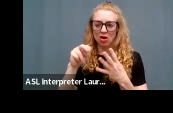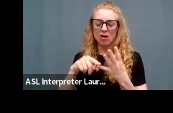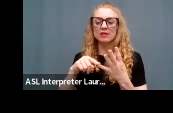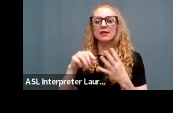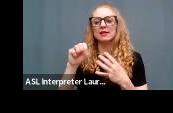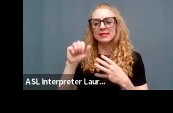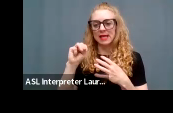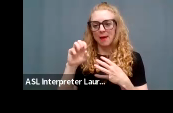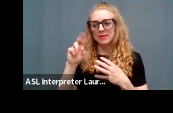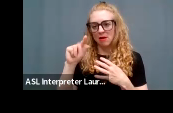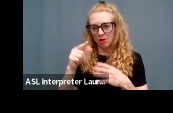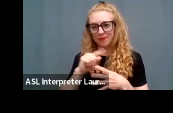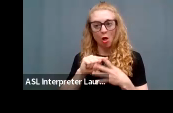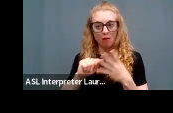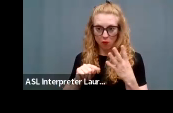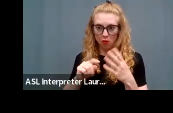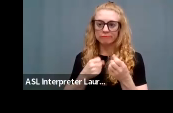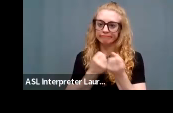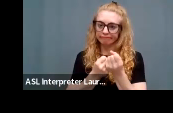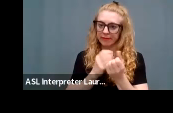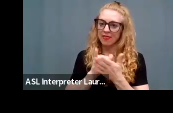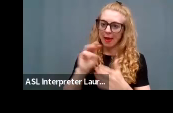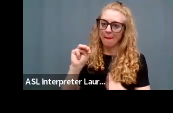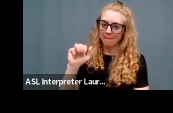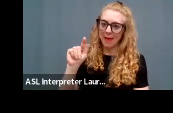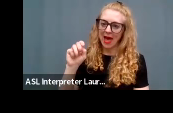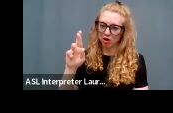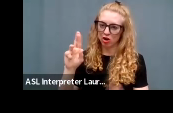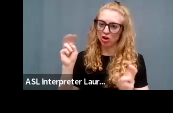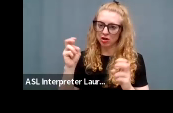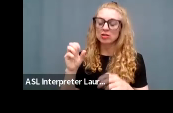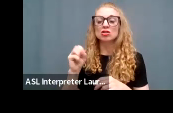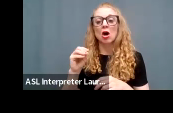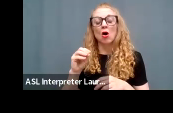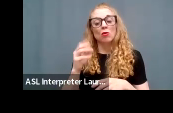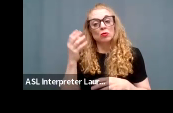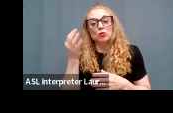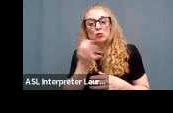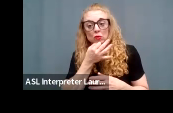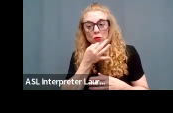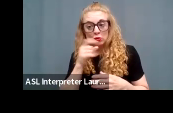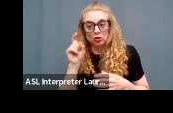are behind this initiative called matter so in theory very soon if you have a all Apple home